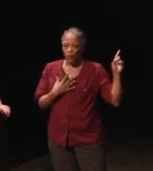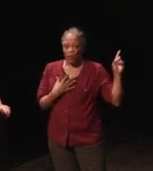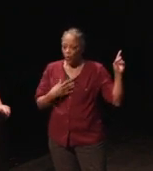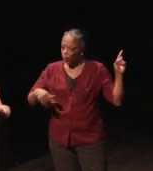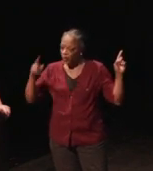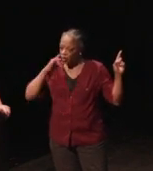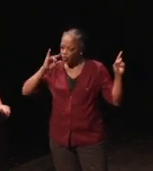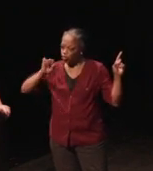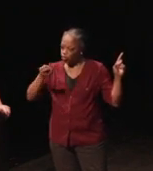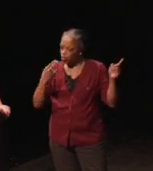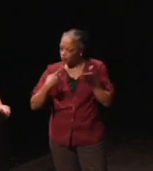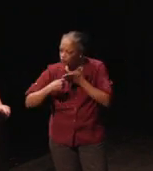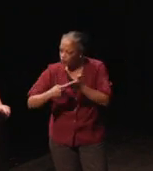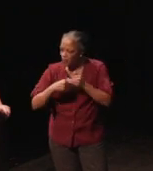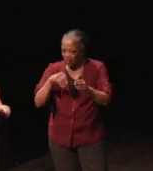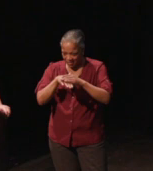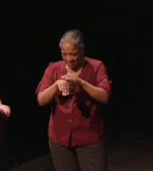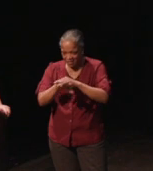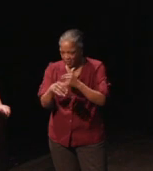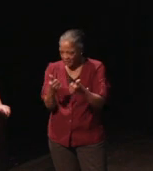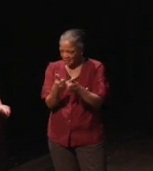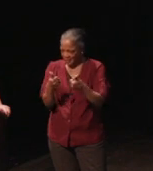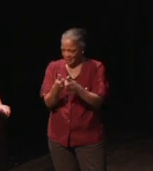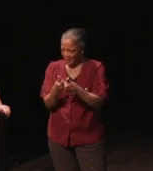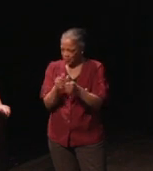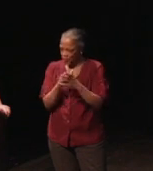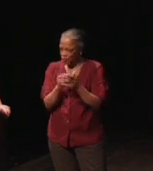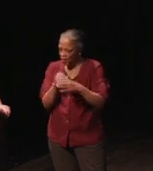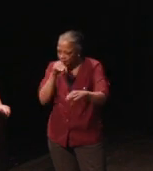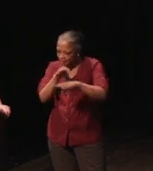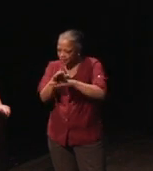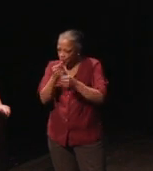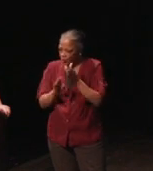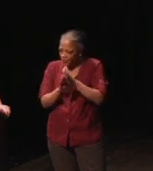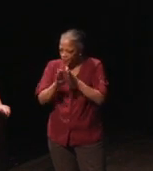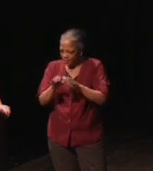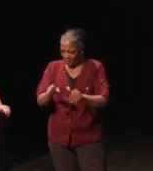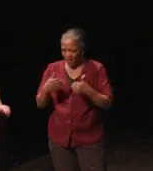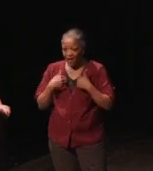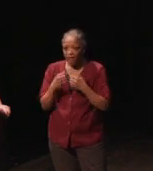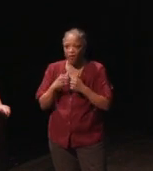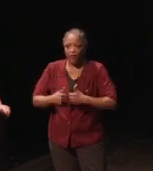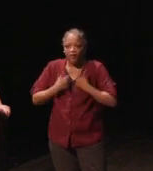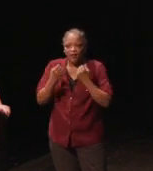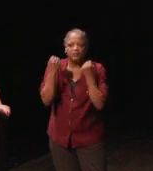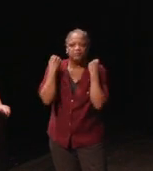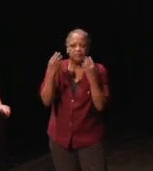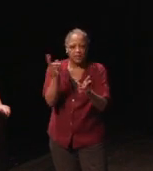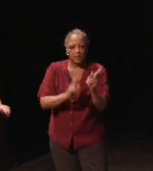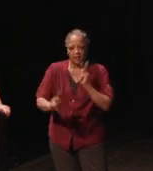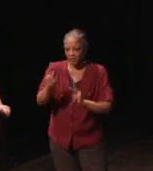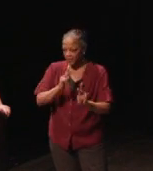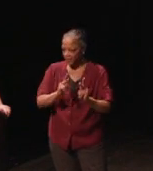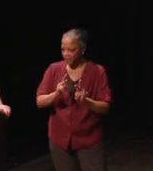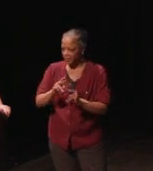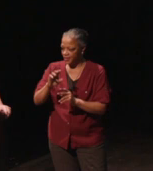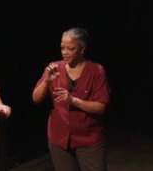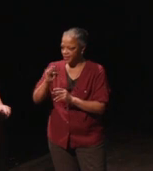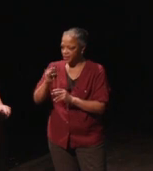Josh talk about accessibility in games. What impact, we developers can have on the lives of many people." That's Shuhei Yoshida,